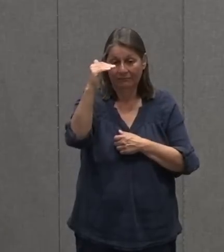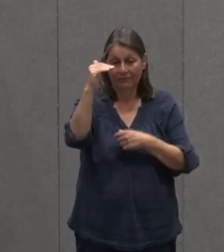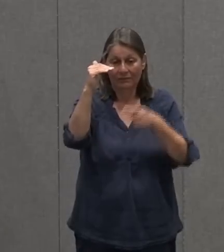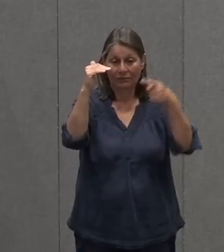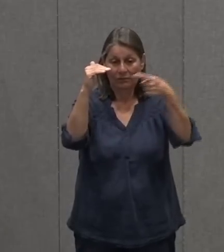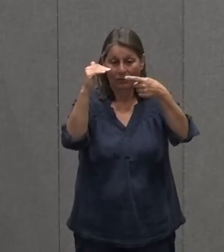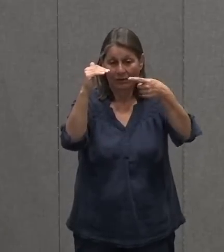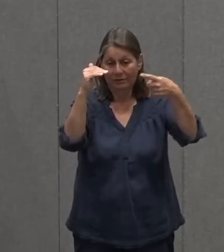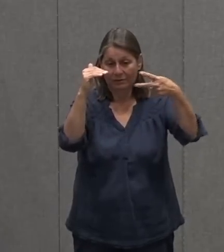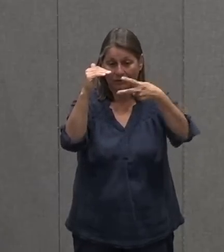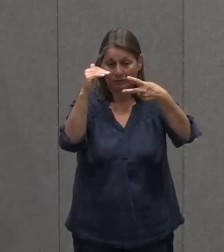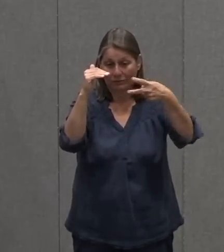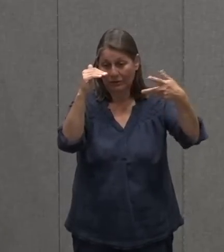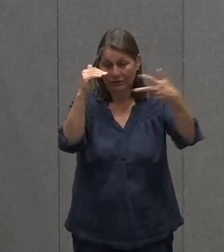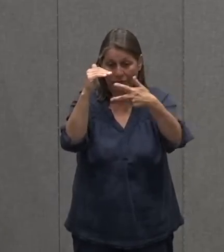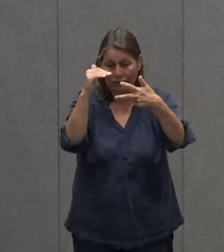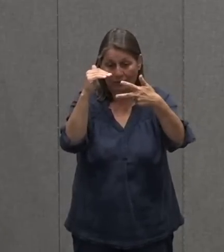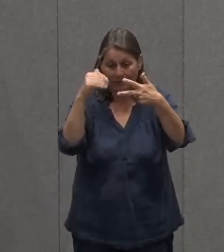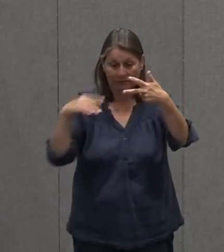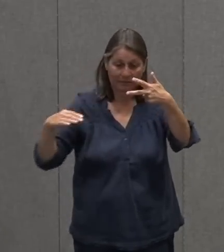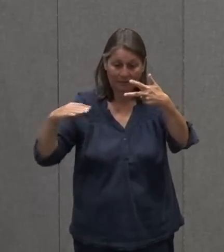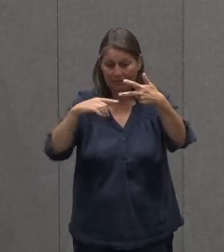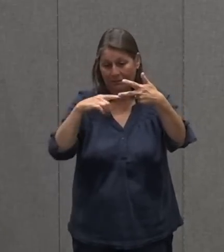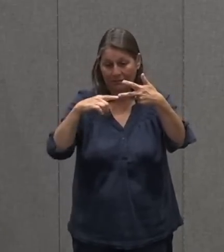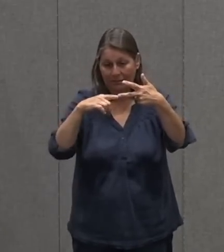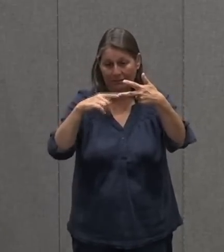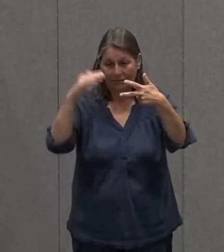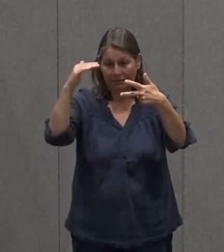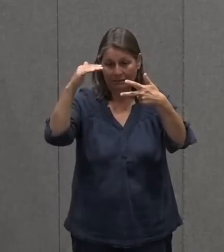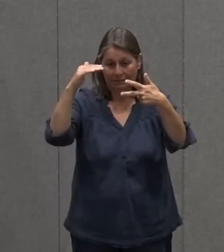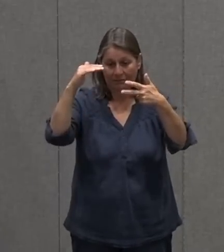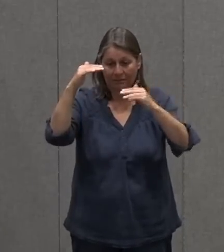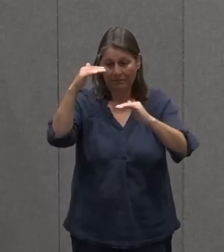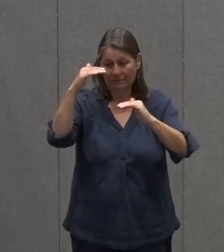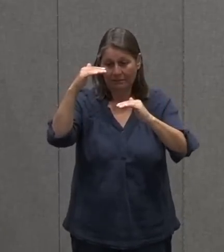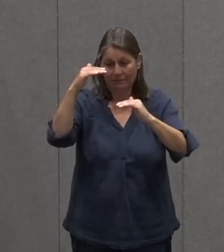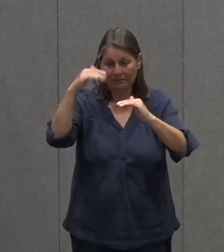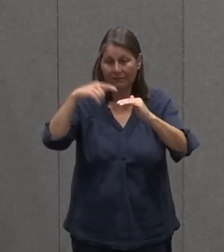is what might be this number over here, right?